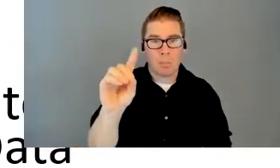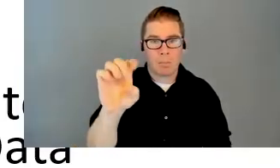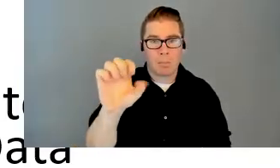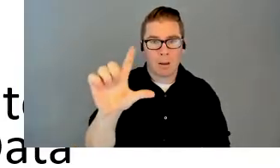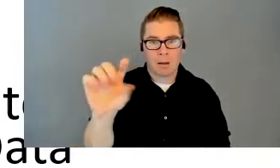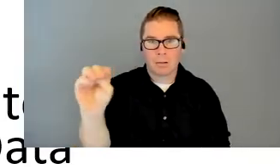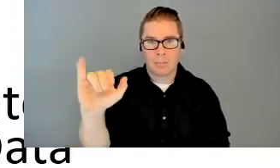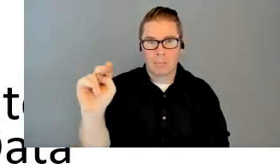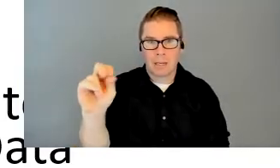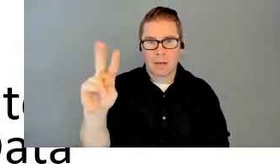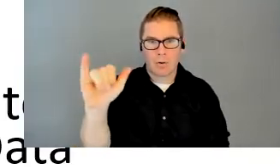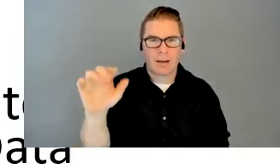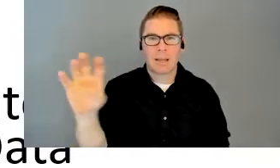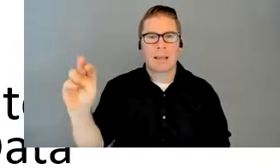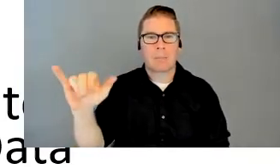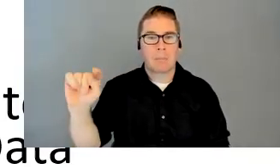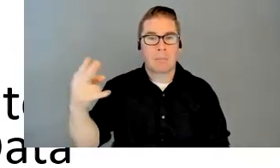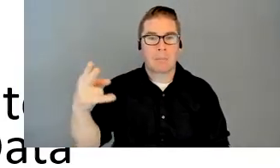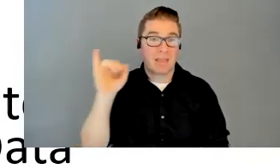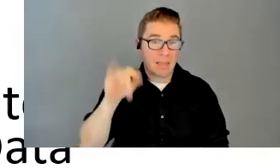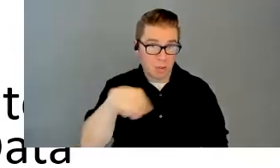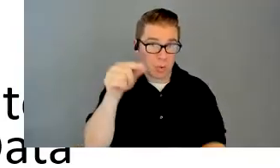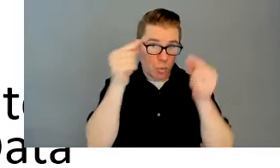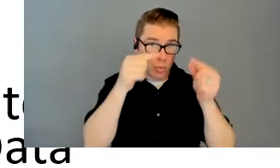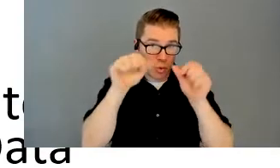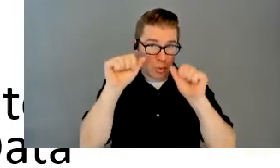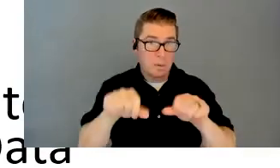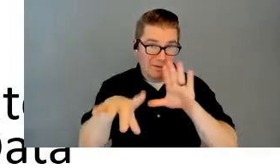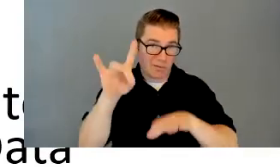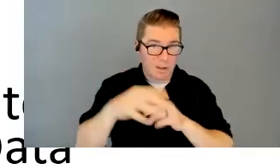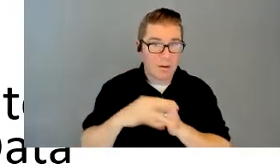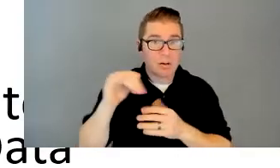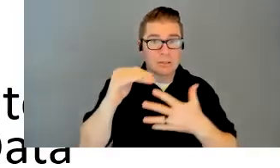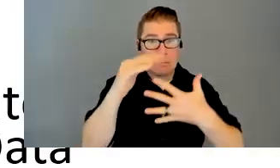and at the bottom with the black students, we also need to be very